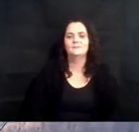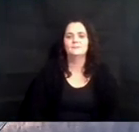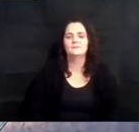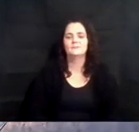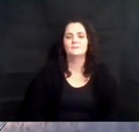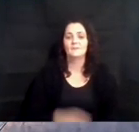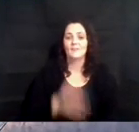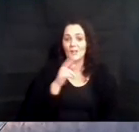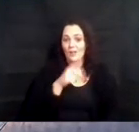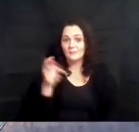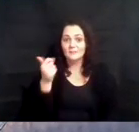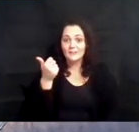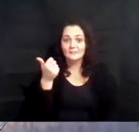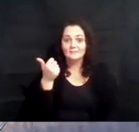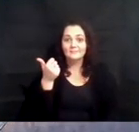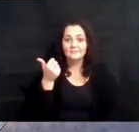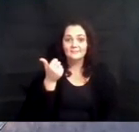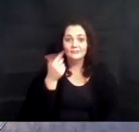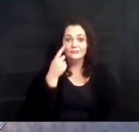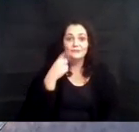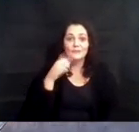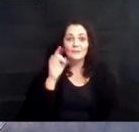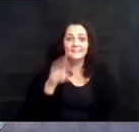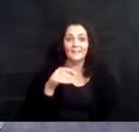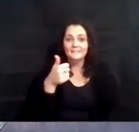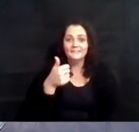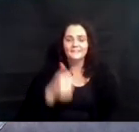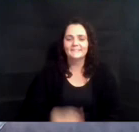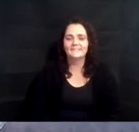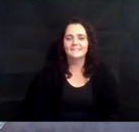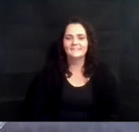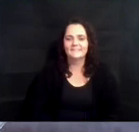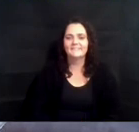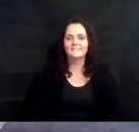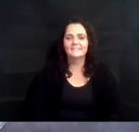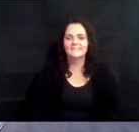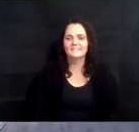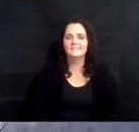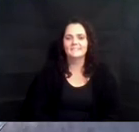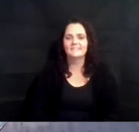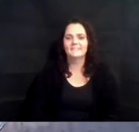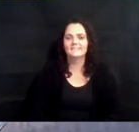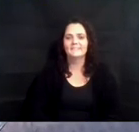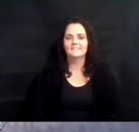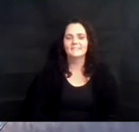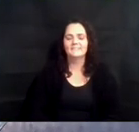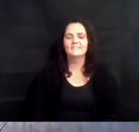I hope everybody's doing all right out there. We're gonna get creative here in just a minute, there.